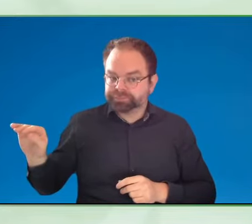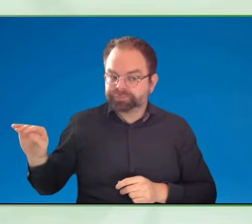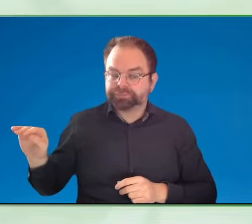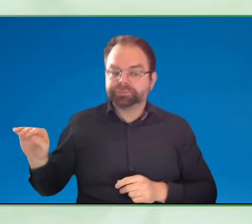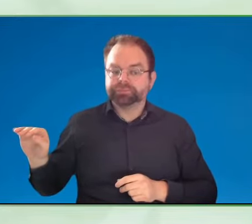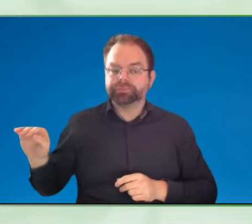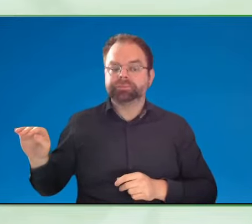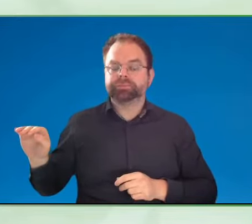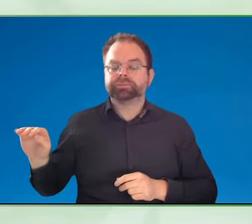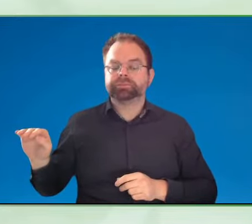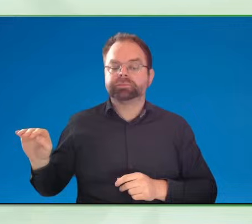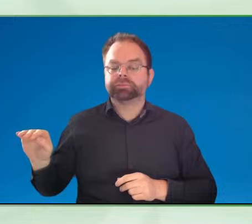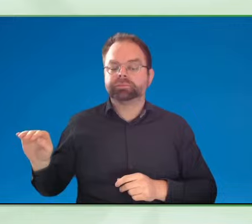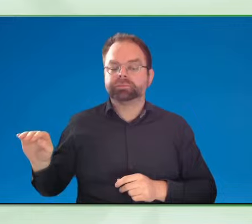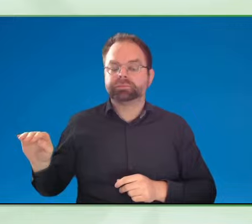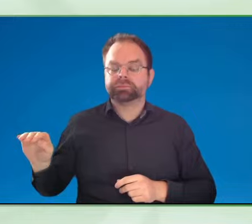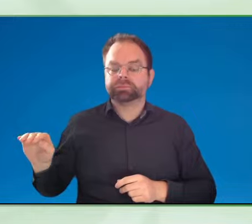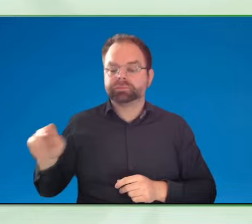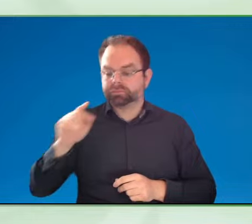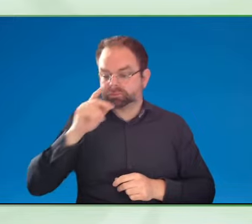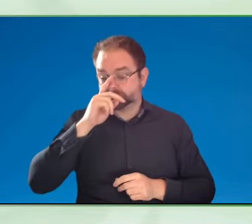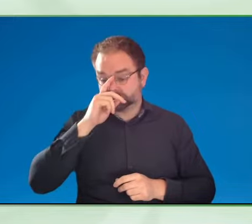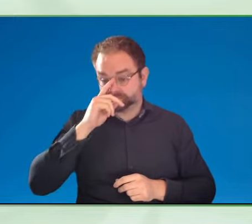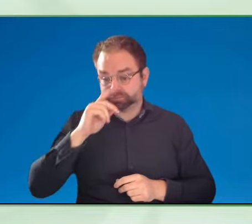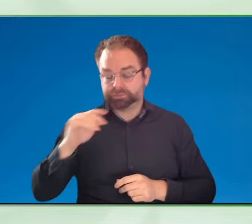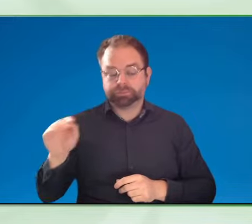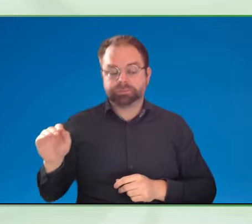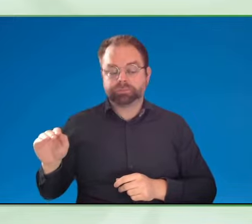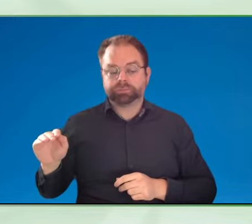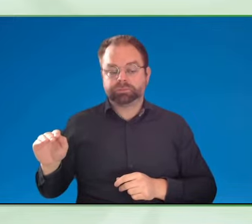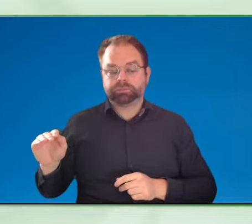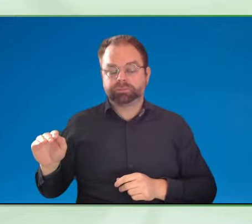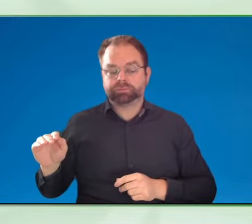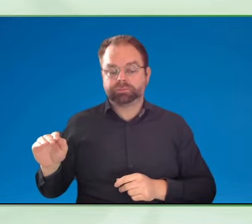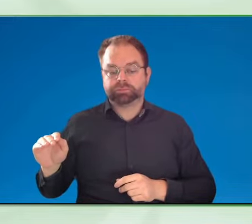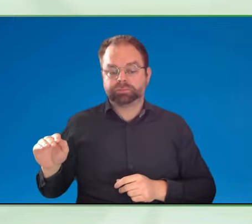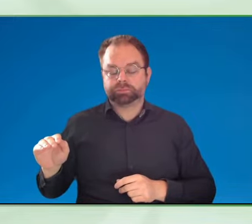What can you do? What are the activities and how did you make them accessible?